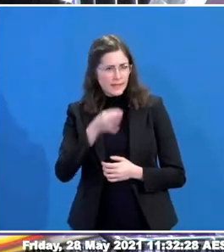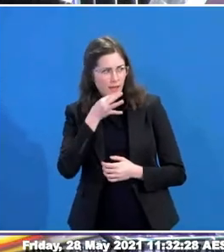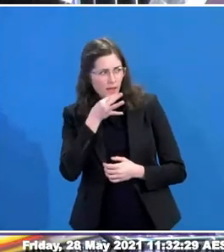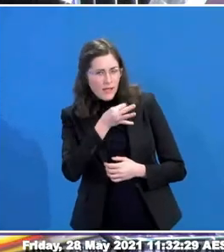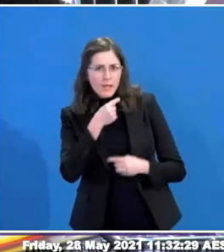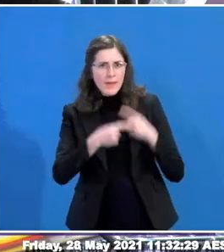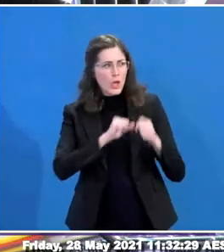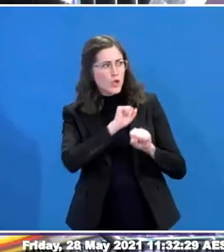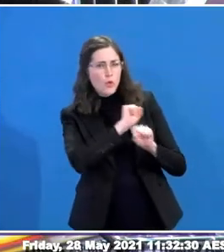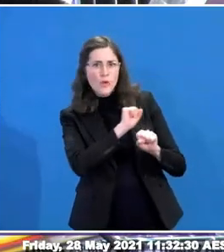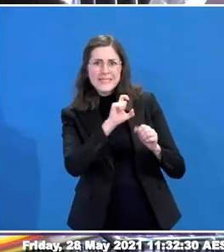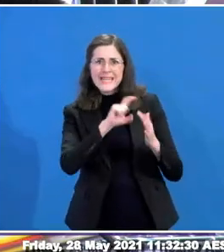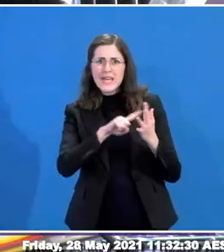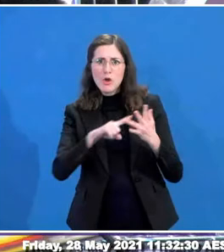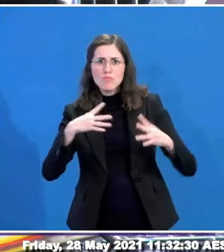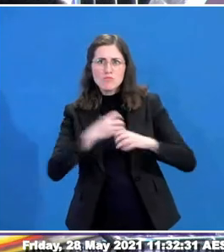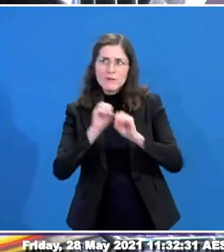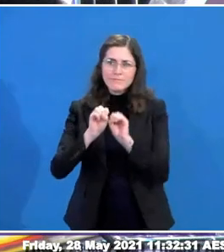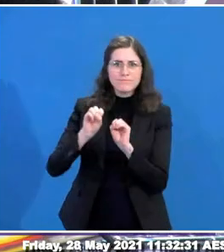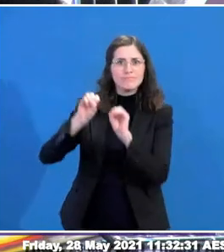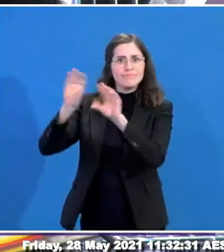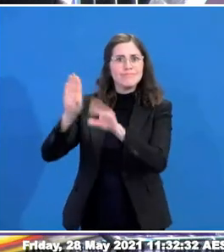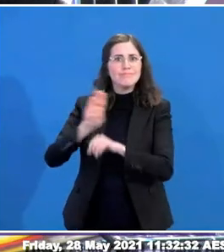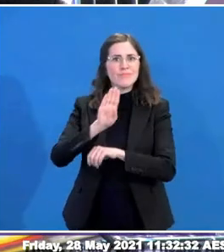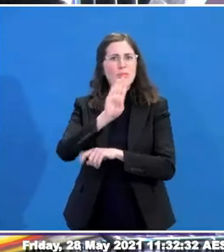briefing to the Board Chair on the 24th?